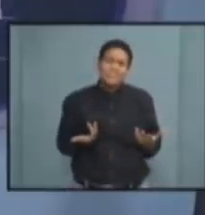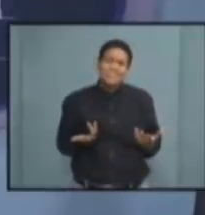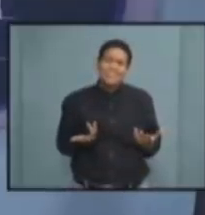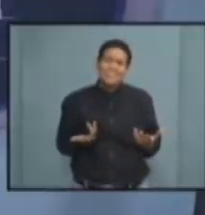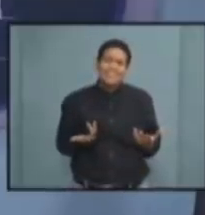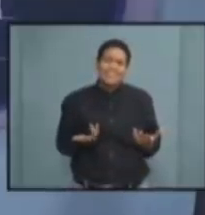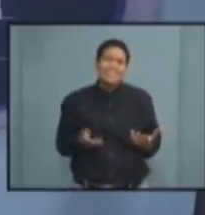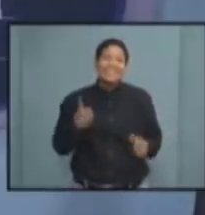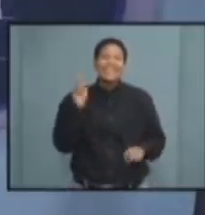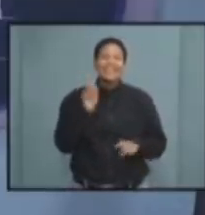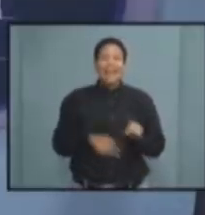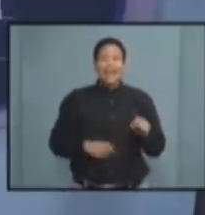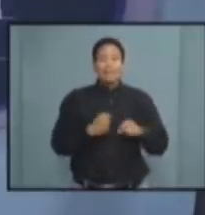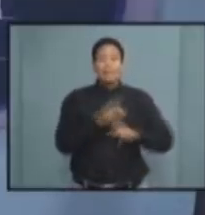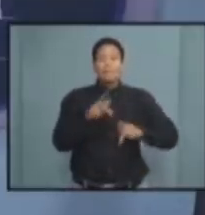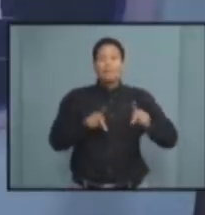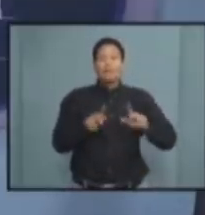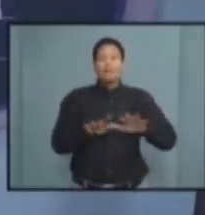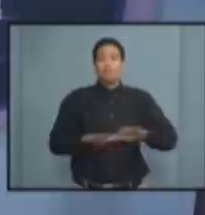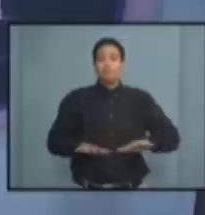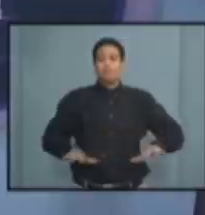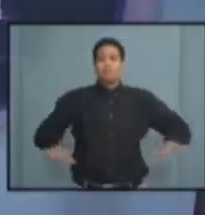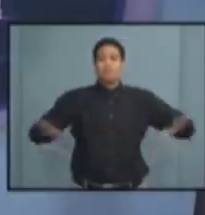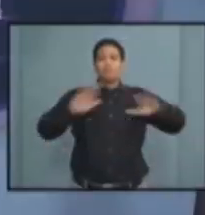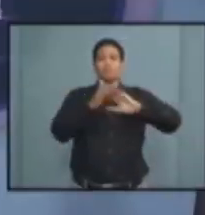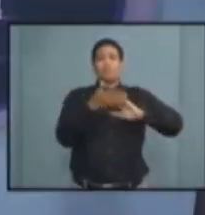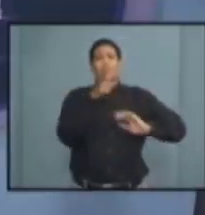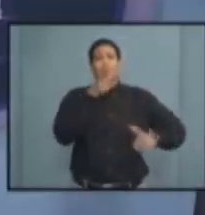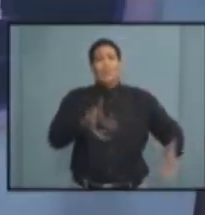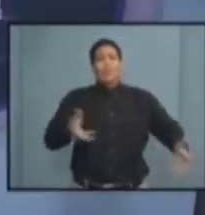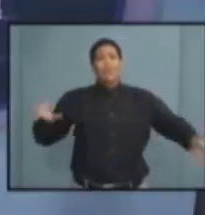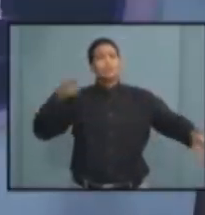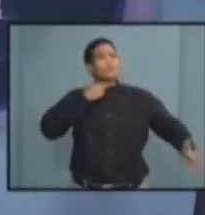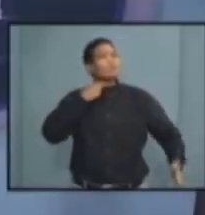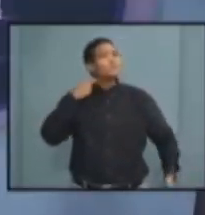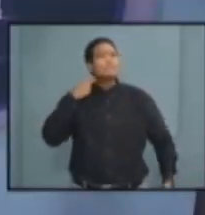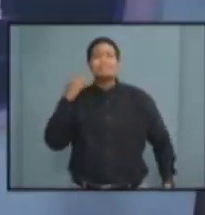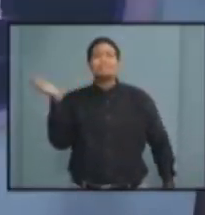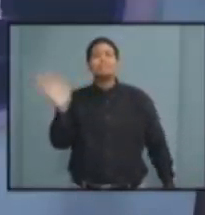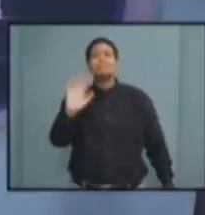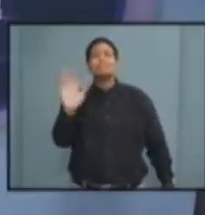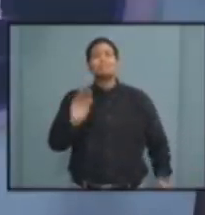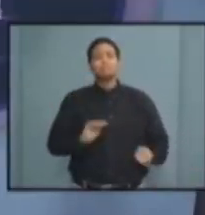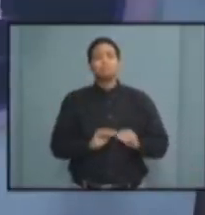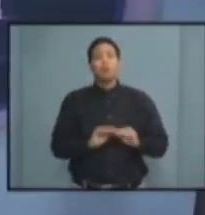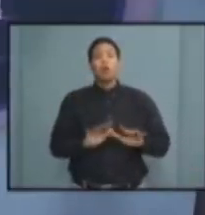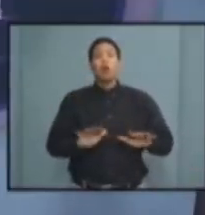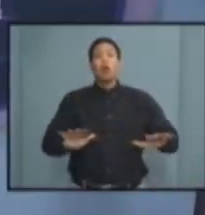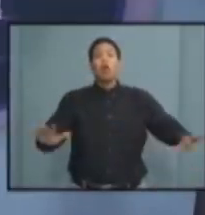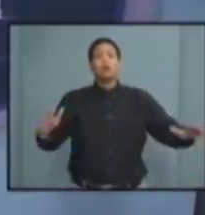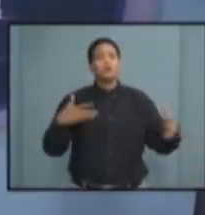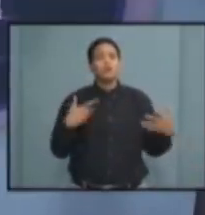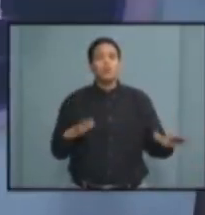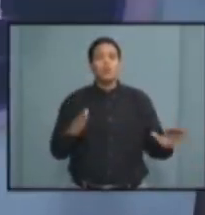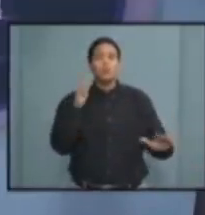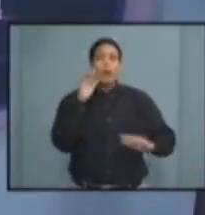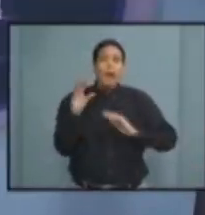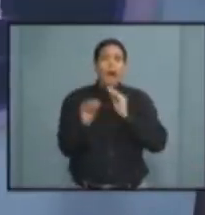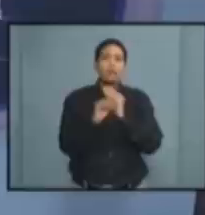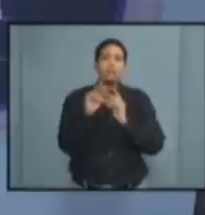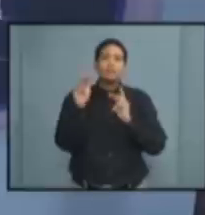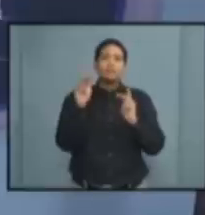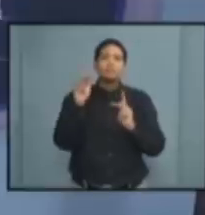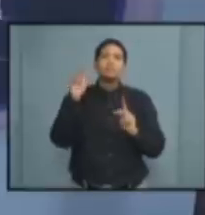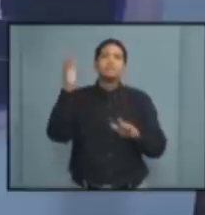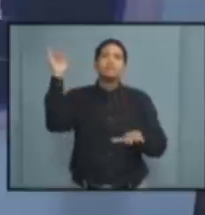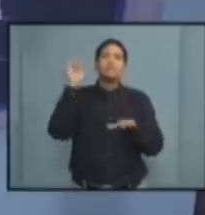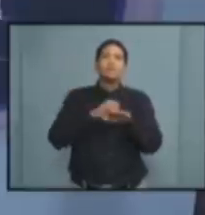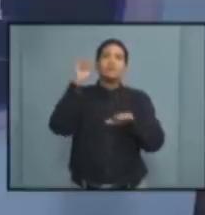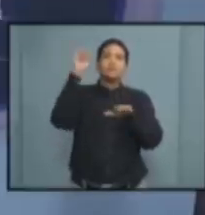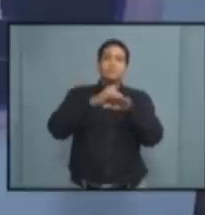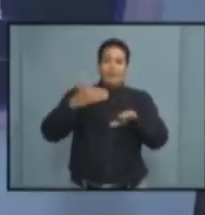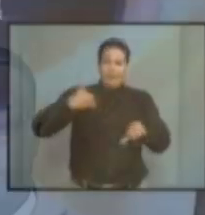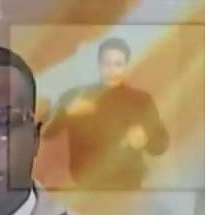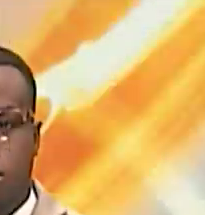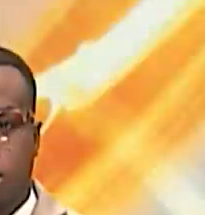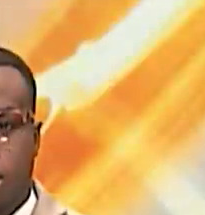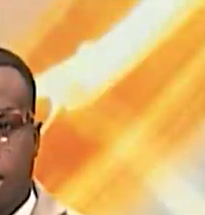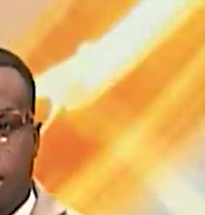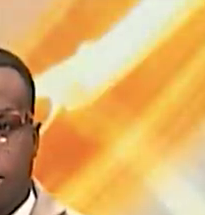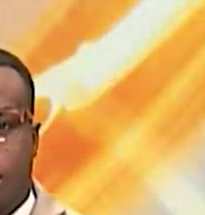population at risk of the spread as a result of additional imported cases the